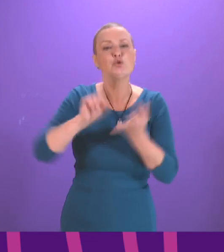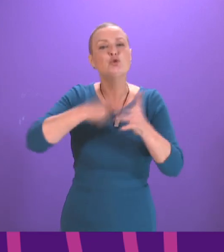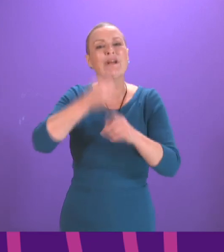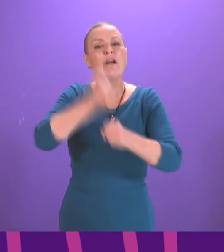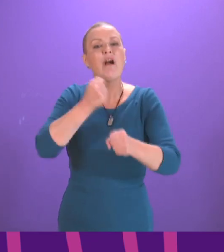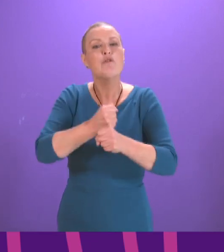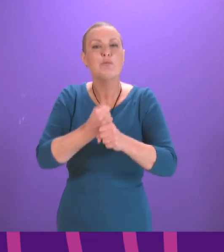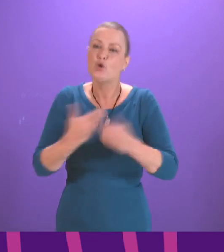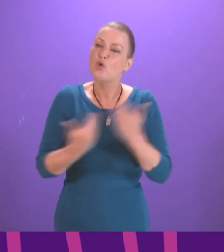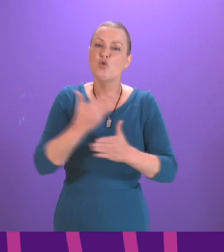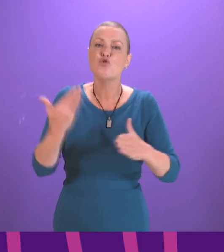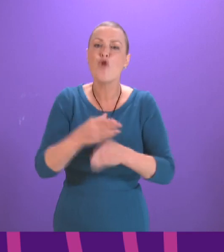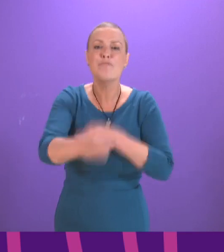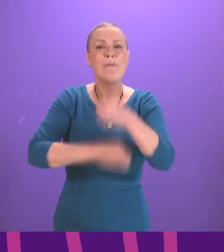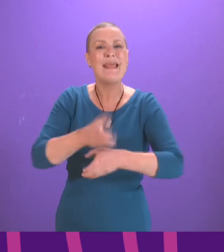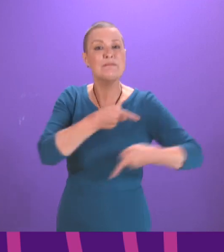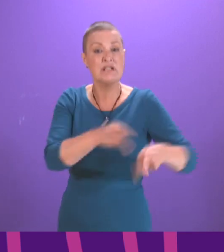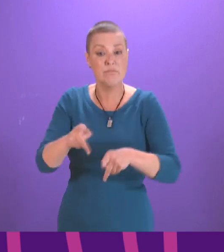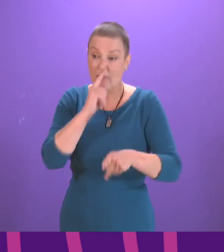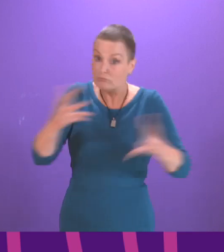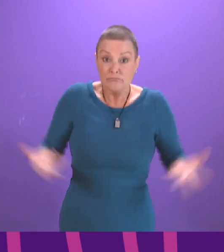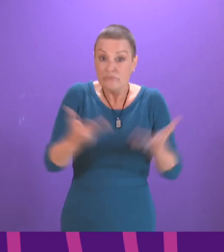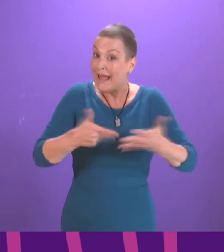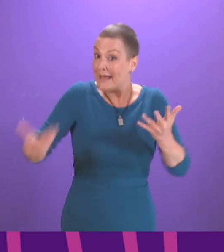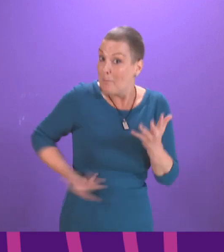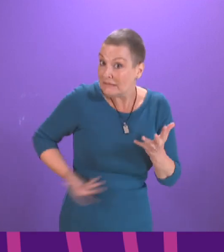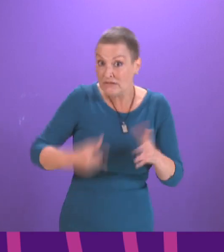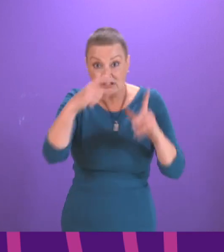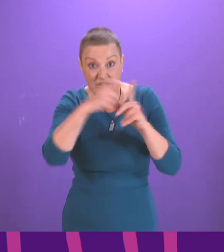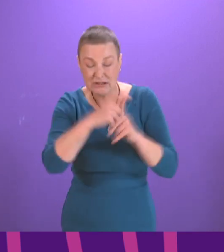which begins on Monday. I would encourage all businesses in Dundee that are impacted